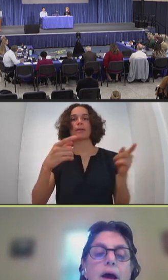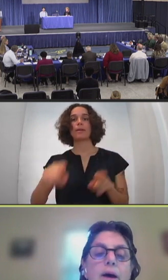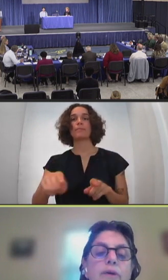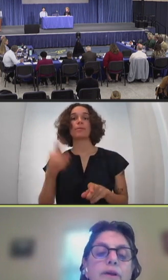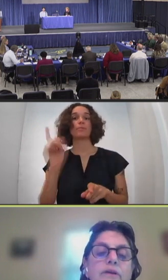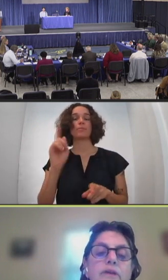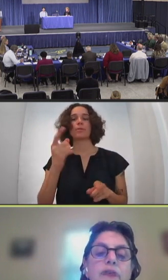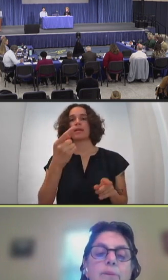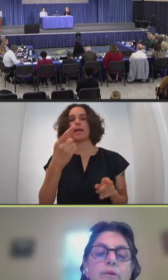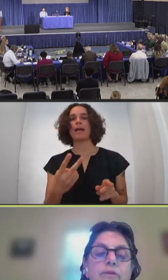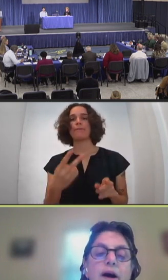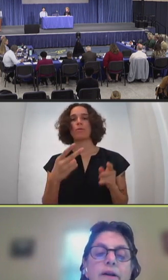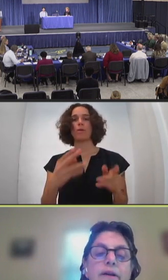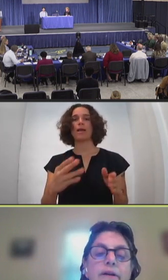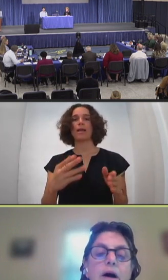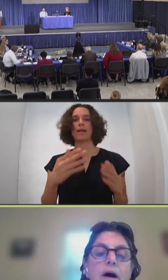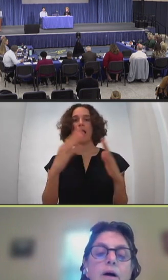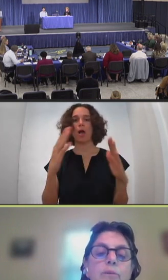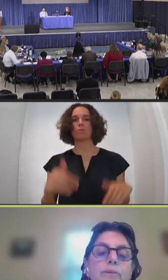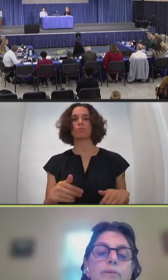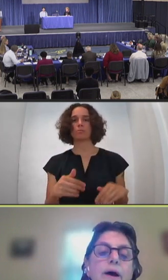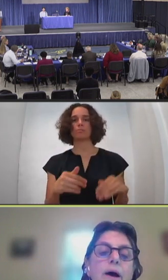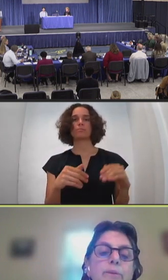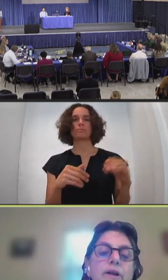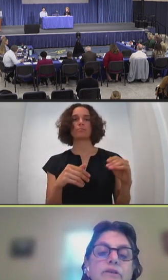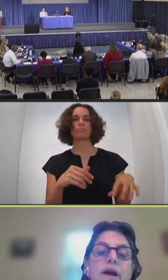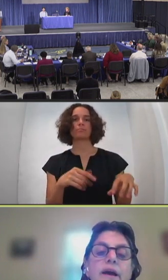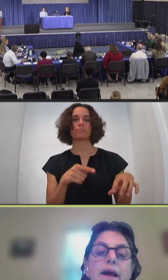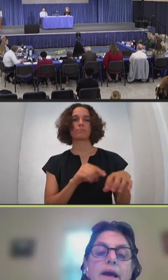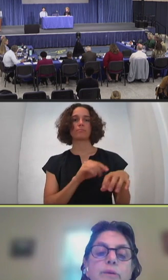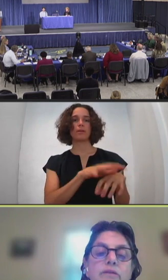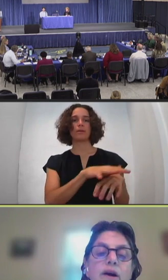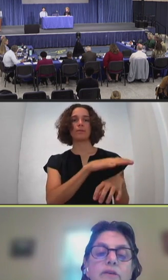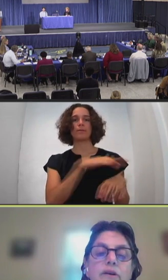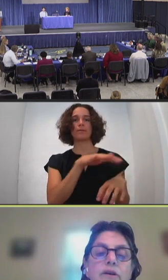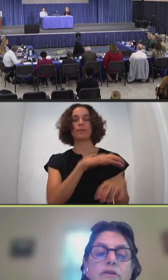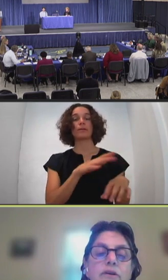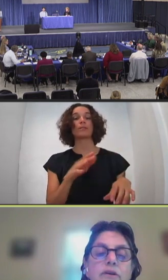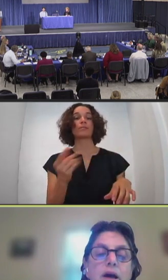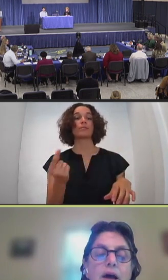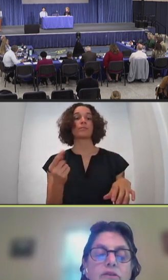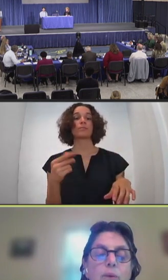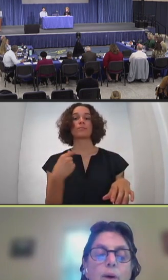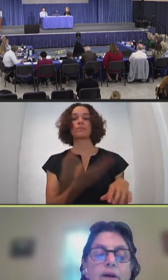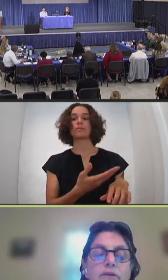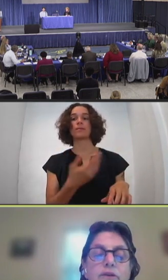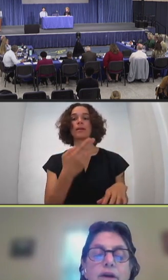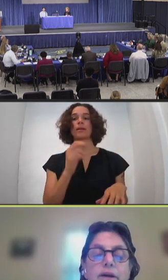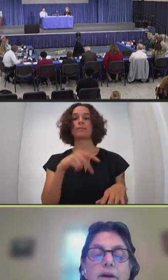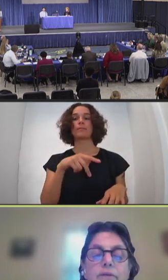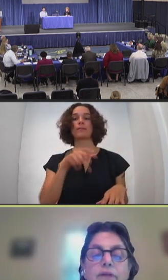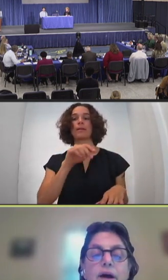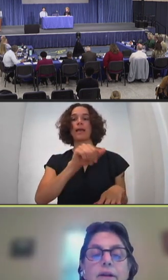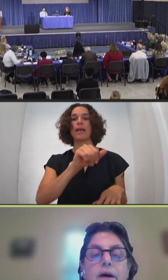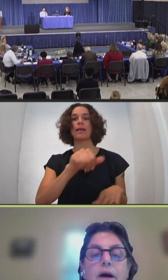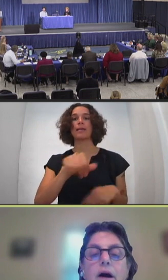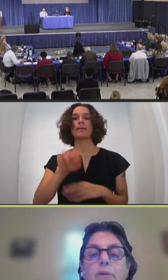what they did is they provided hepatitis A and B vaccination as a way to take care of that and